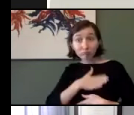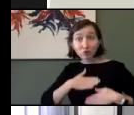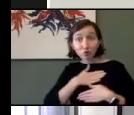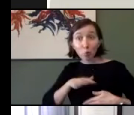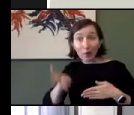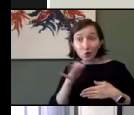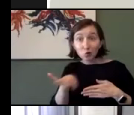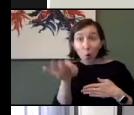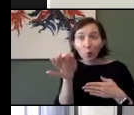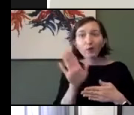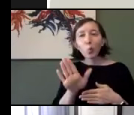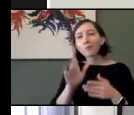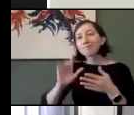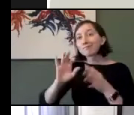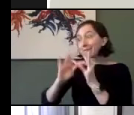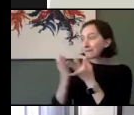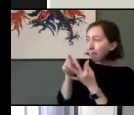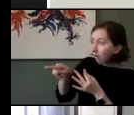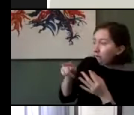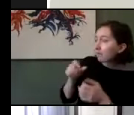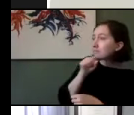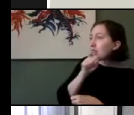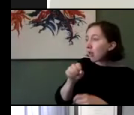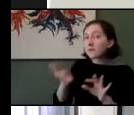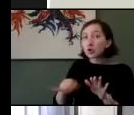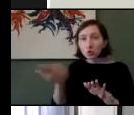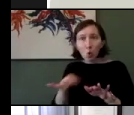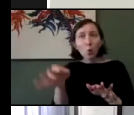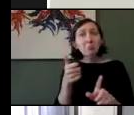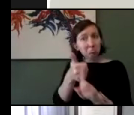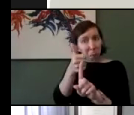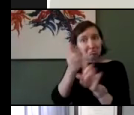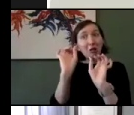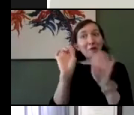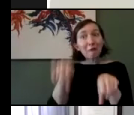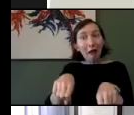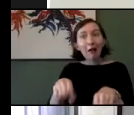doing this allows you to make it personal. It's more fun when you're able to shop online